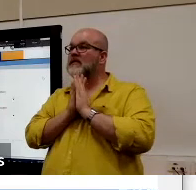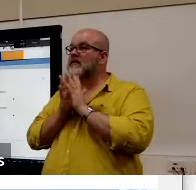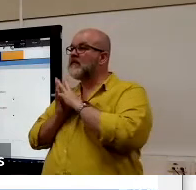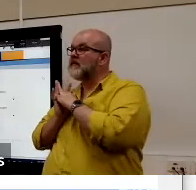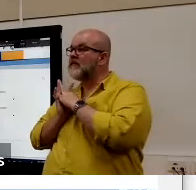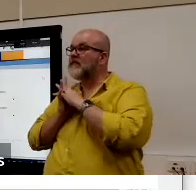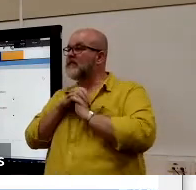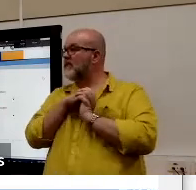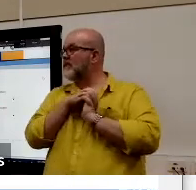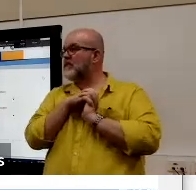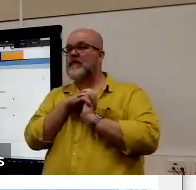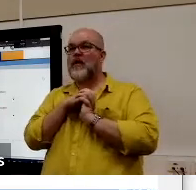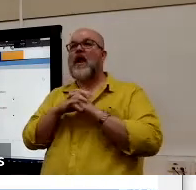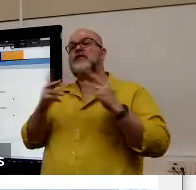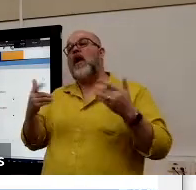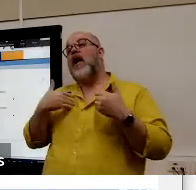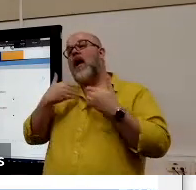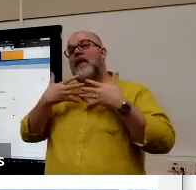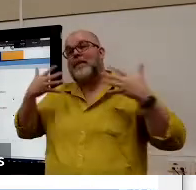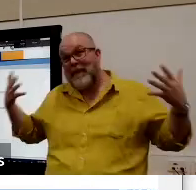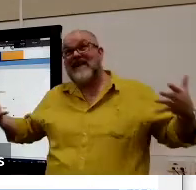with me. Any other questions?